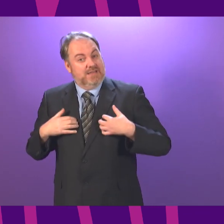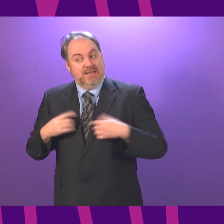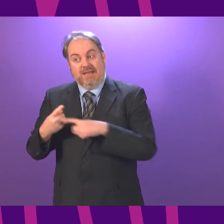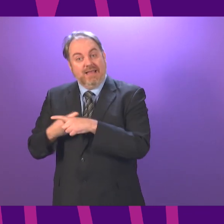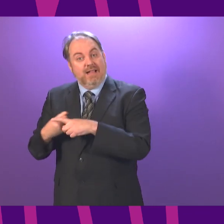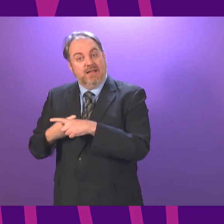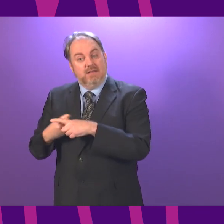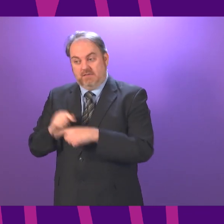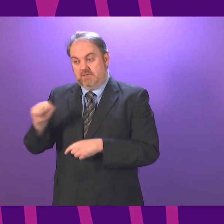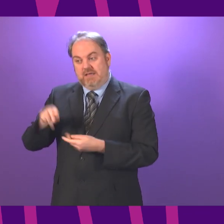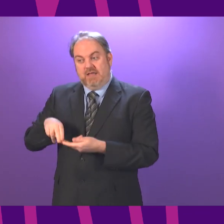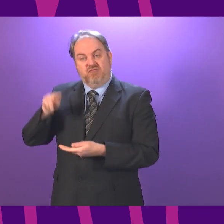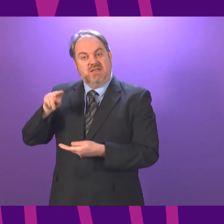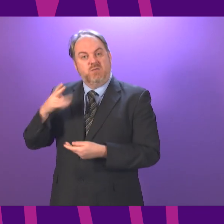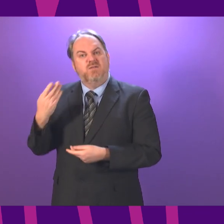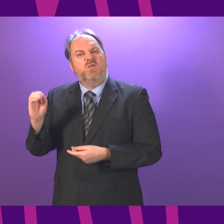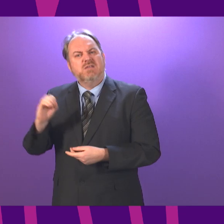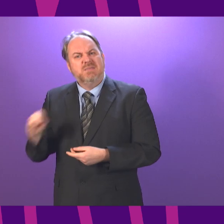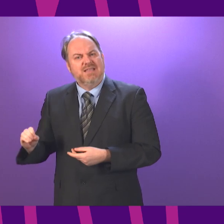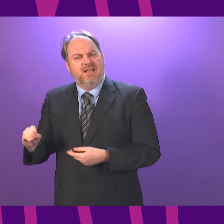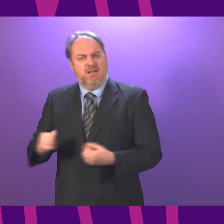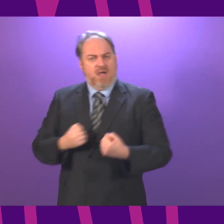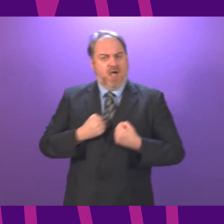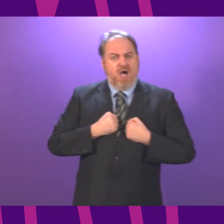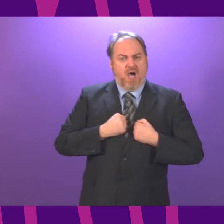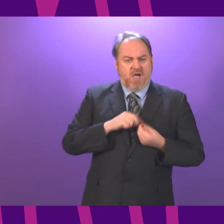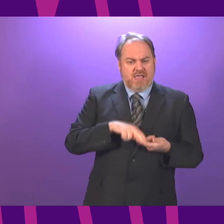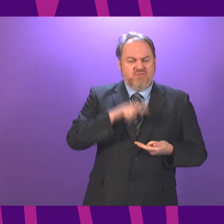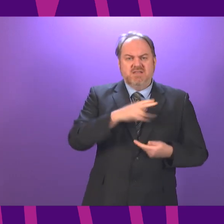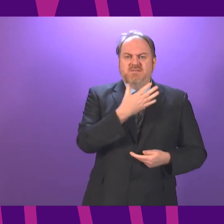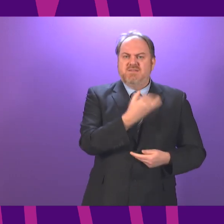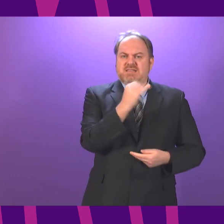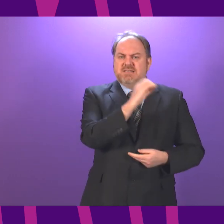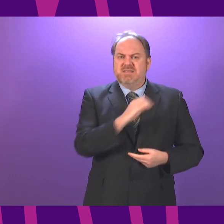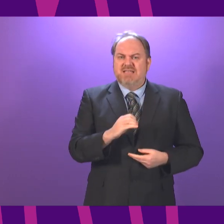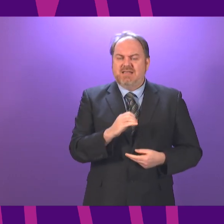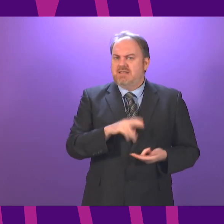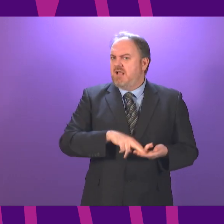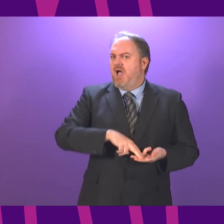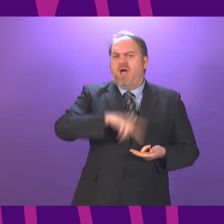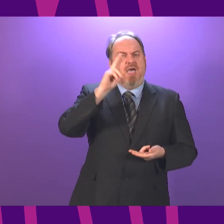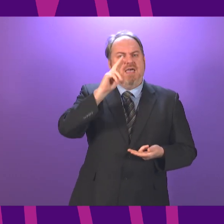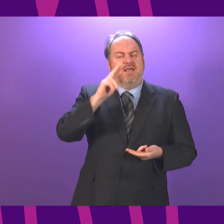40 per cent. Our rate of increase is higher as we come out of care homes and go into the community.